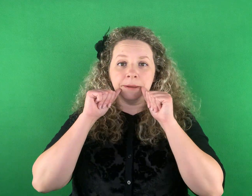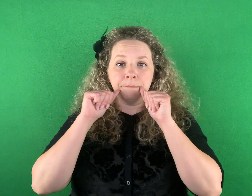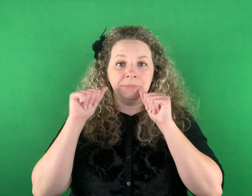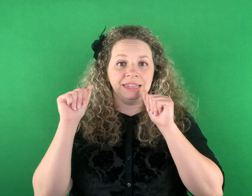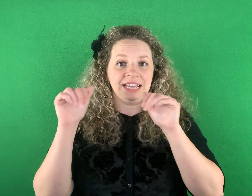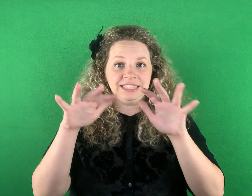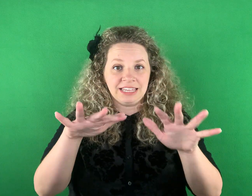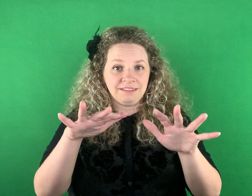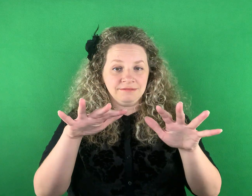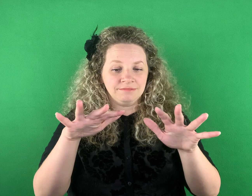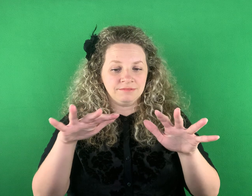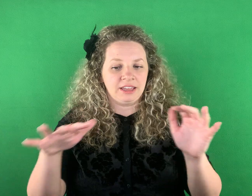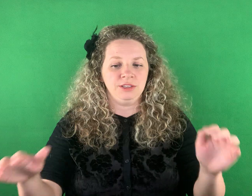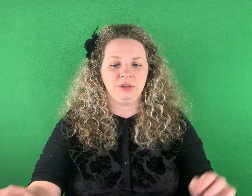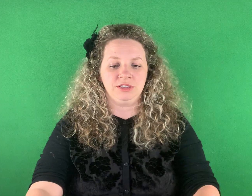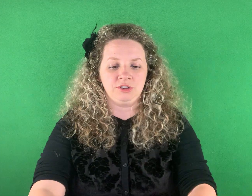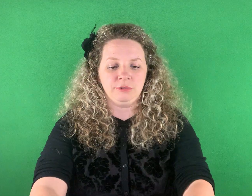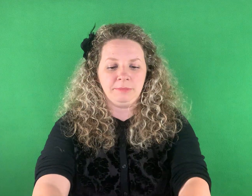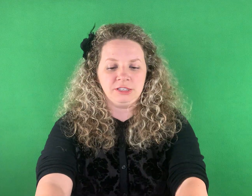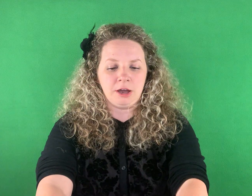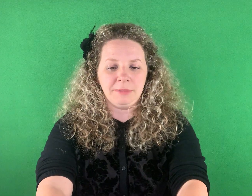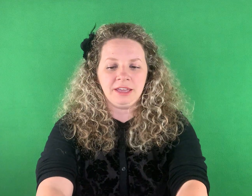BLESSING So I can start with my topic: